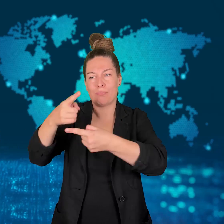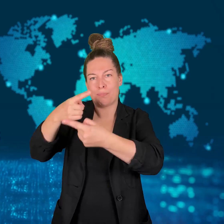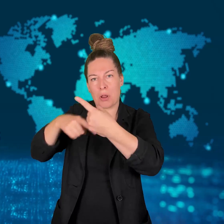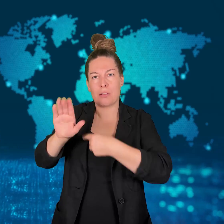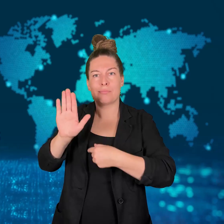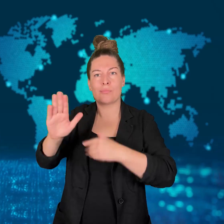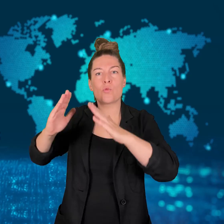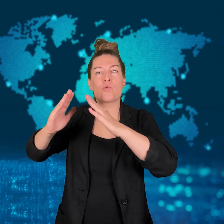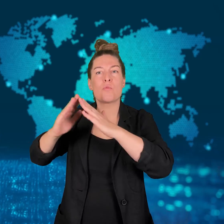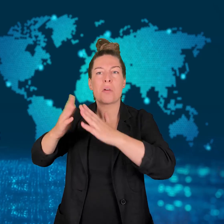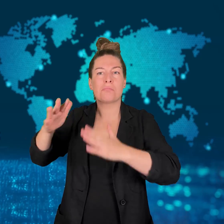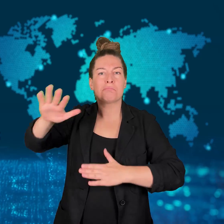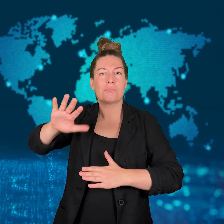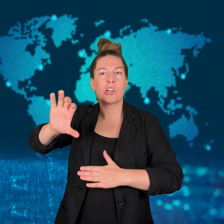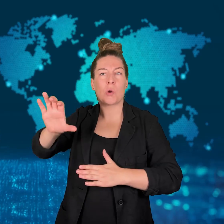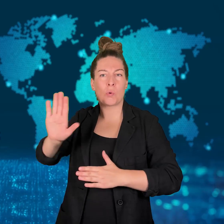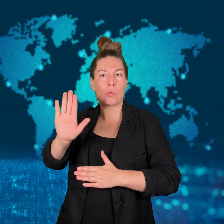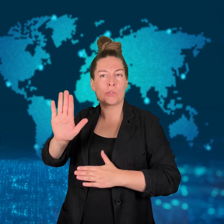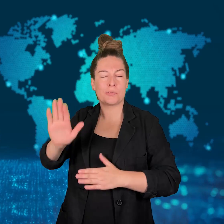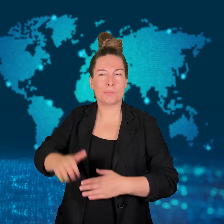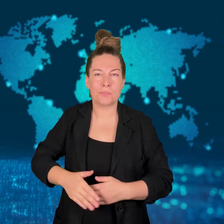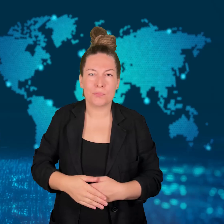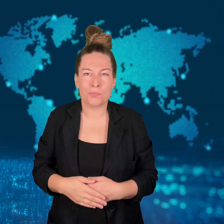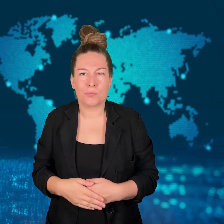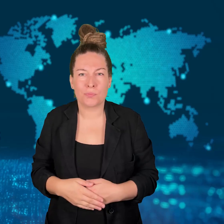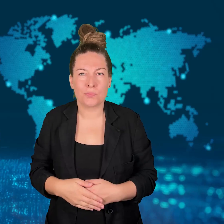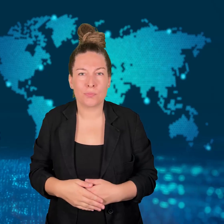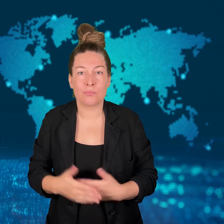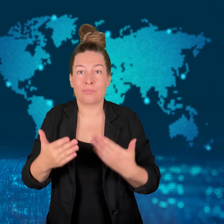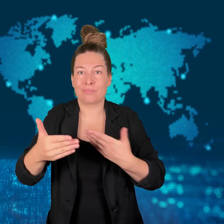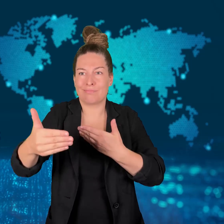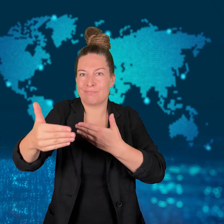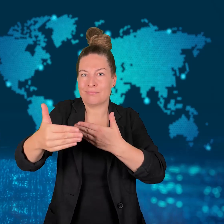With upcoming elections soon to take place,